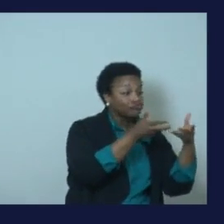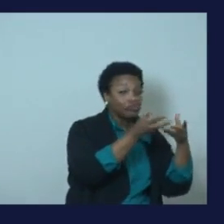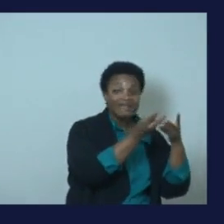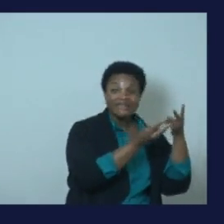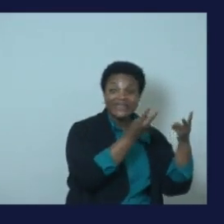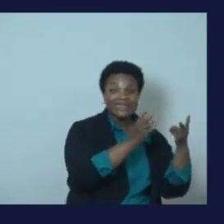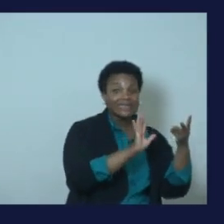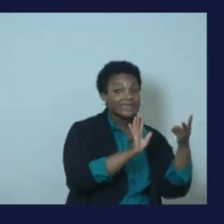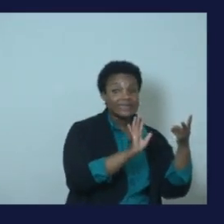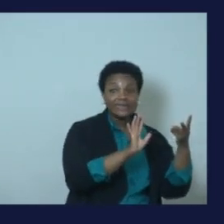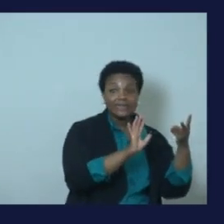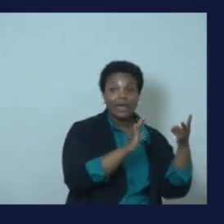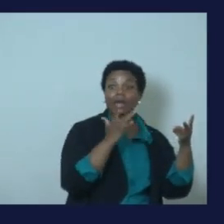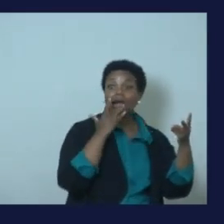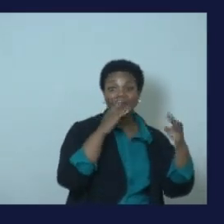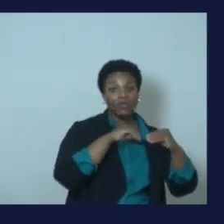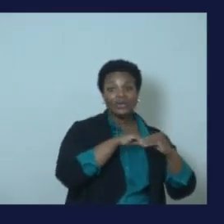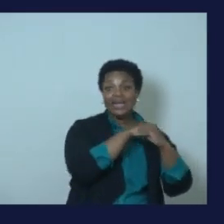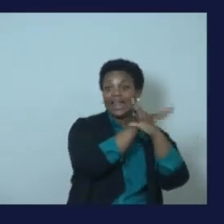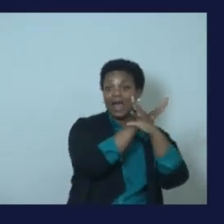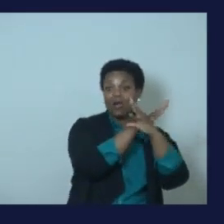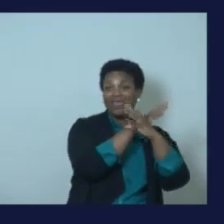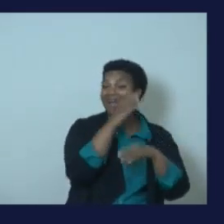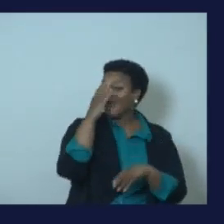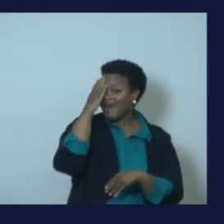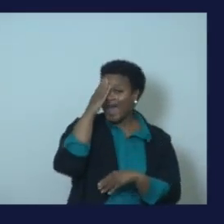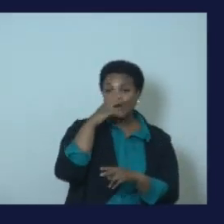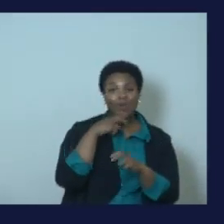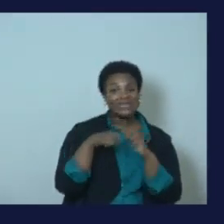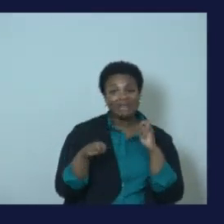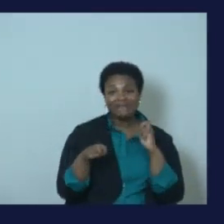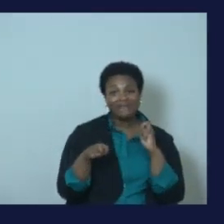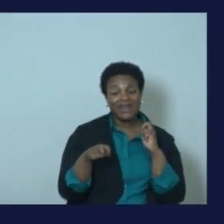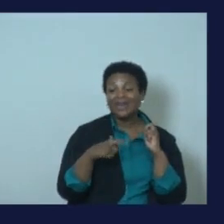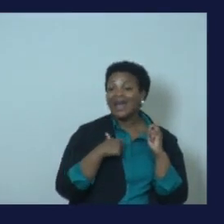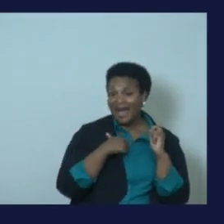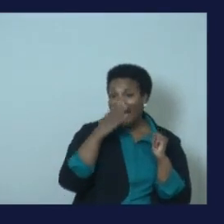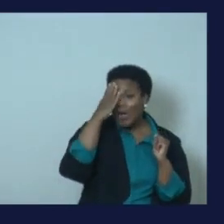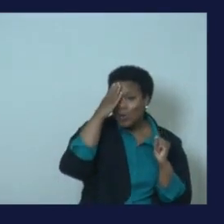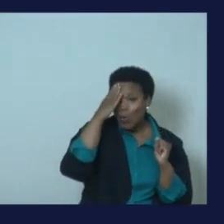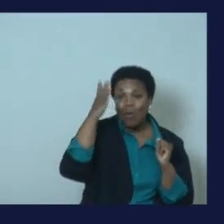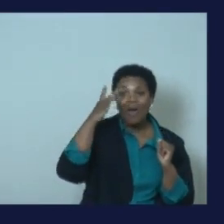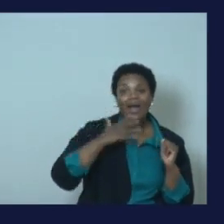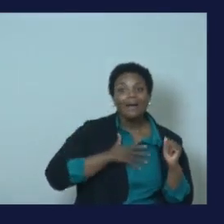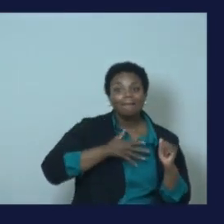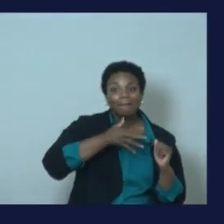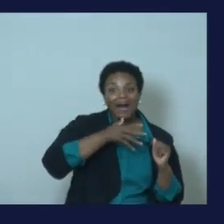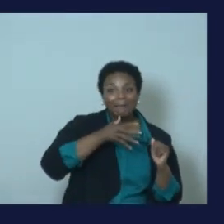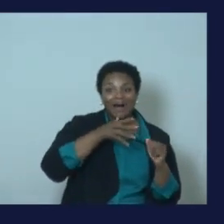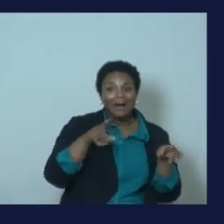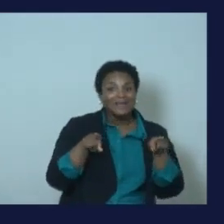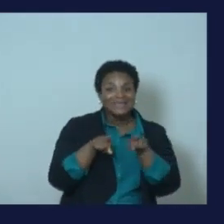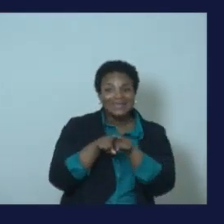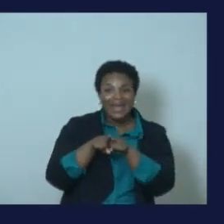WE ARE DOING THAT BY TELEHEALTH INSTEAD. THAT’S REALLY HARD ON FAMILY MEMBERS.